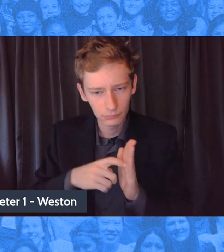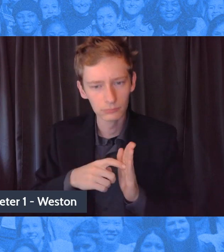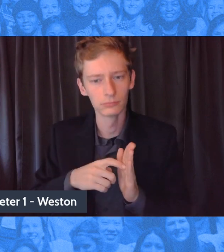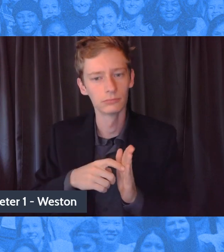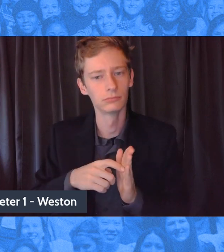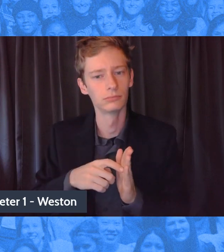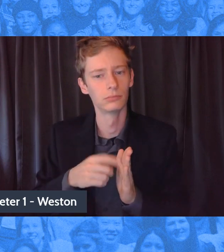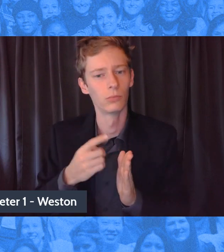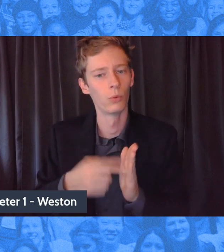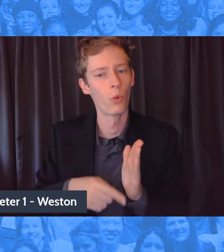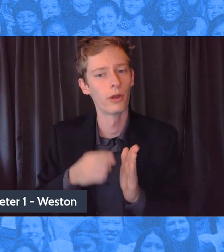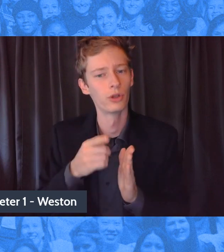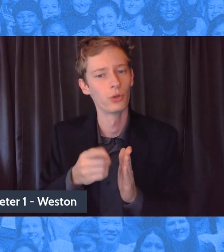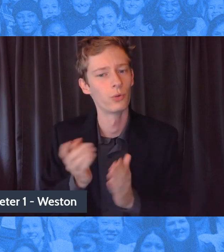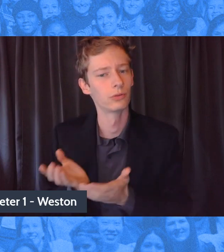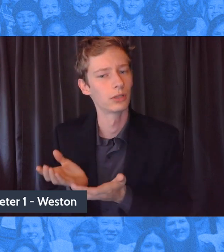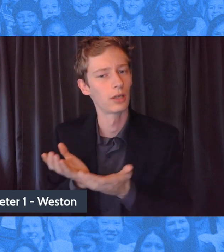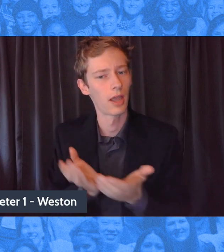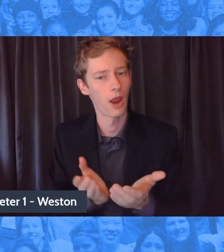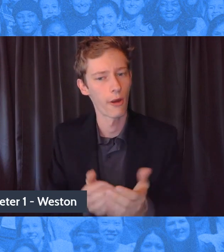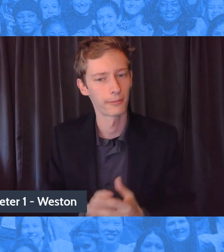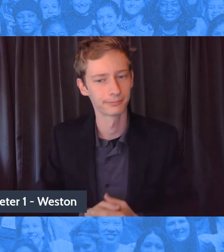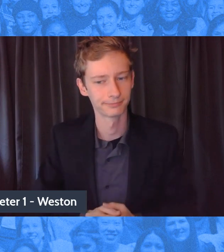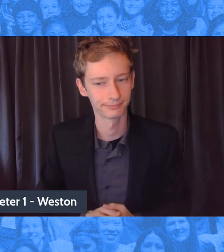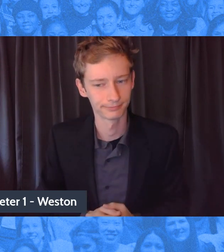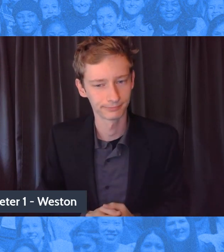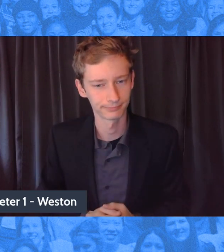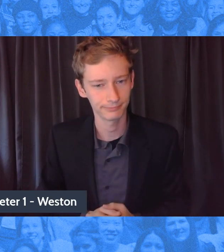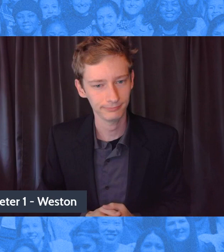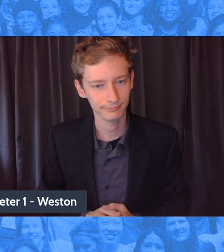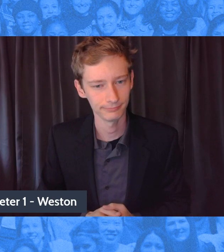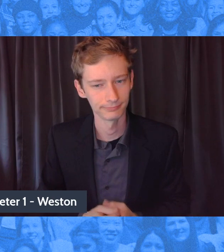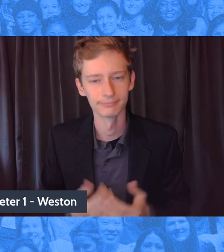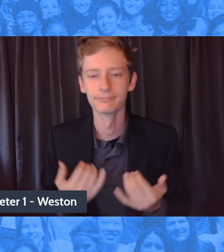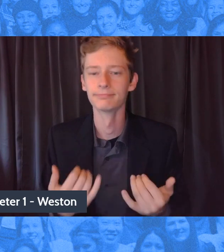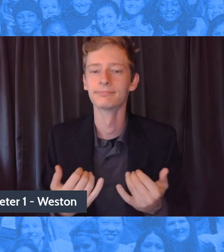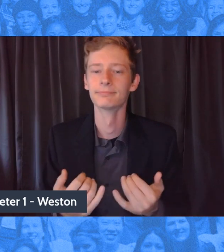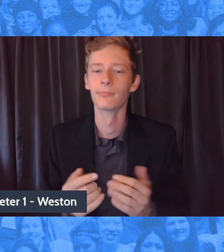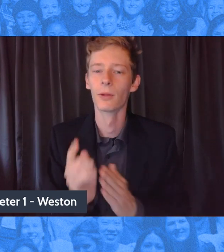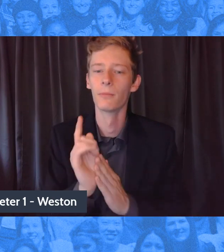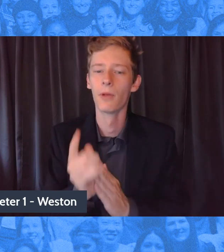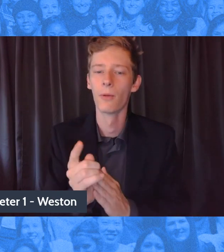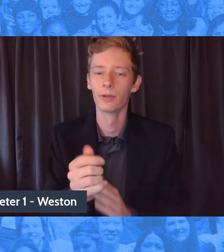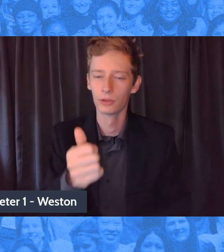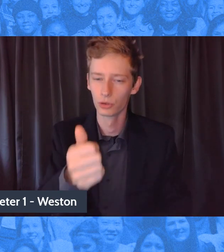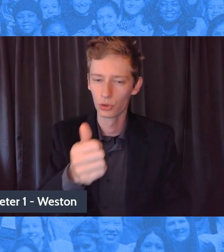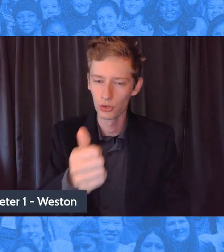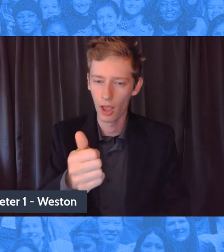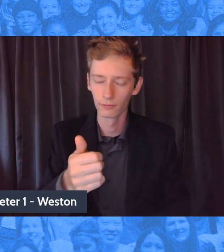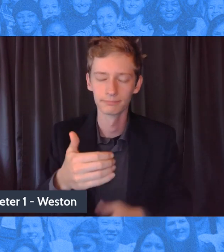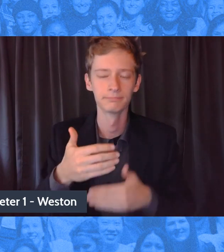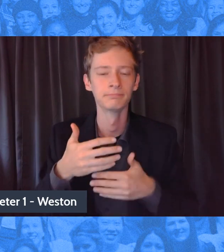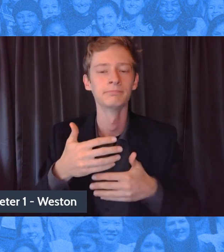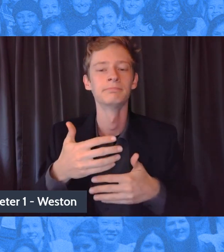I'll give you a moment to breathe at your own pace, full inhales and exhales,